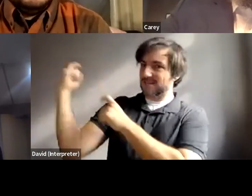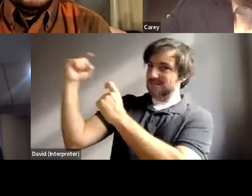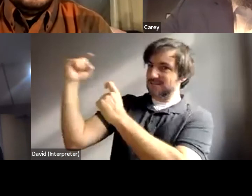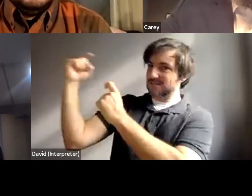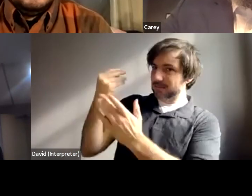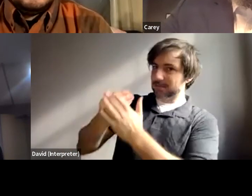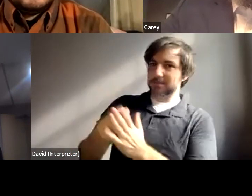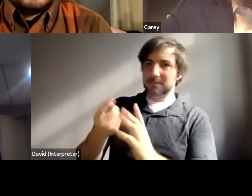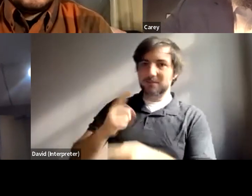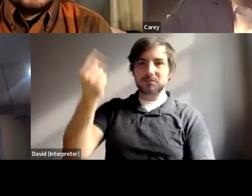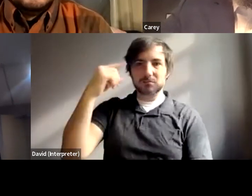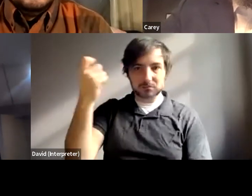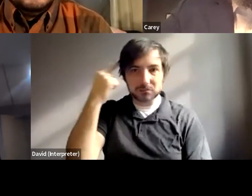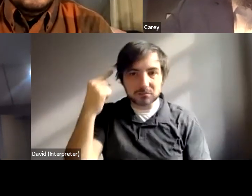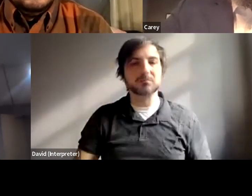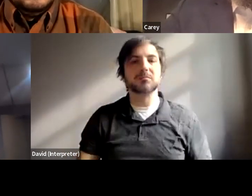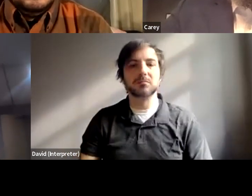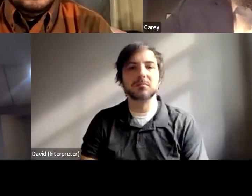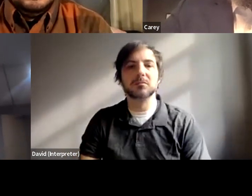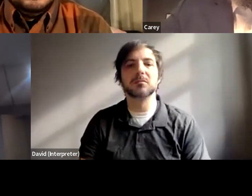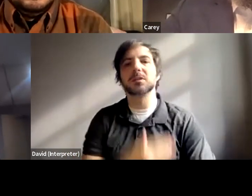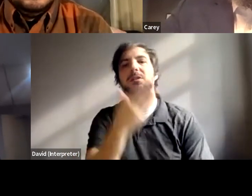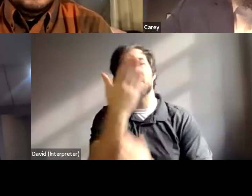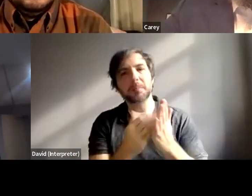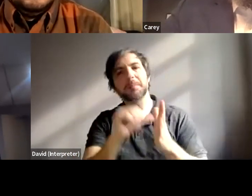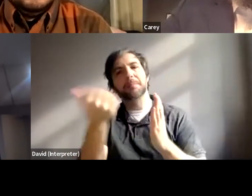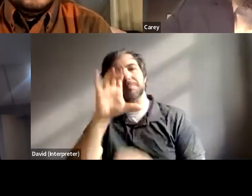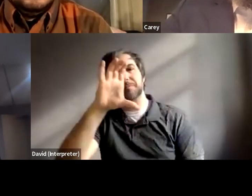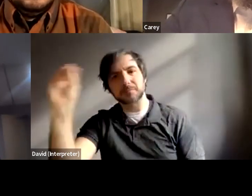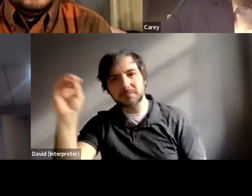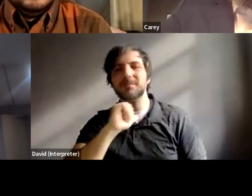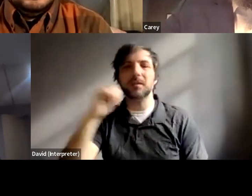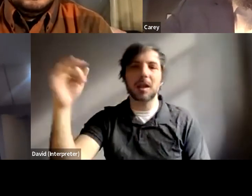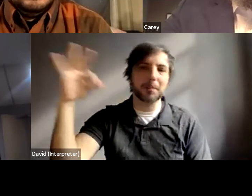companies -- nonprofits that help in